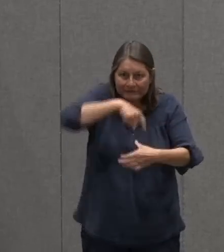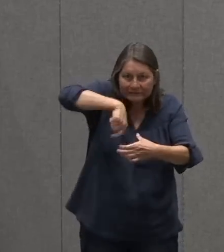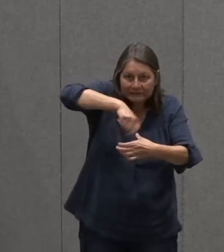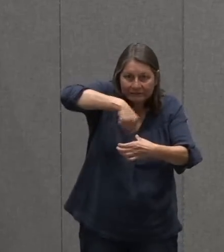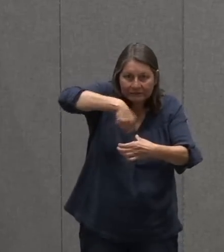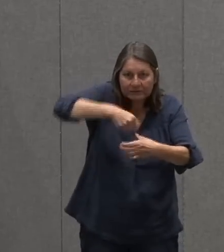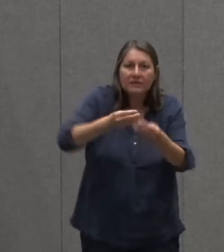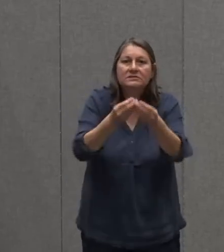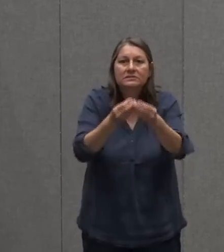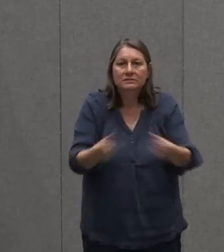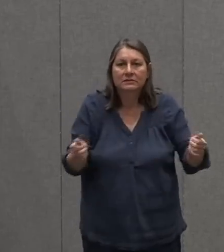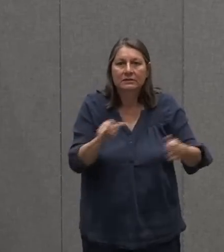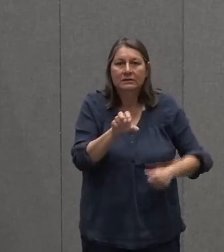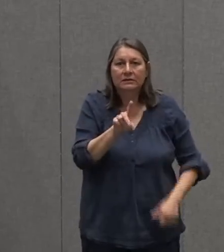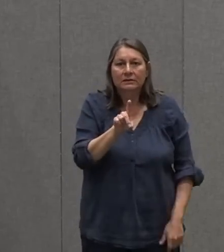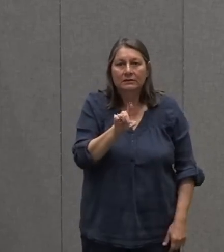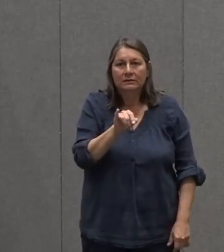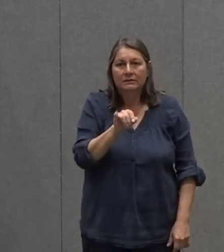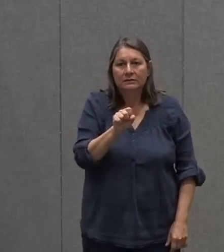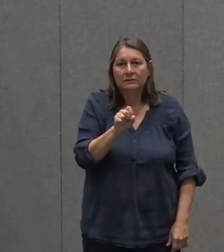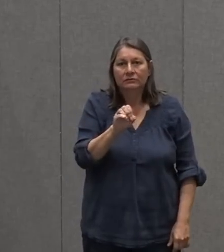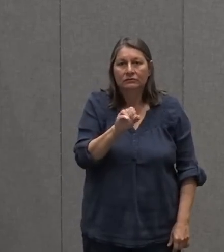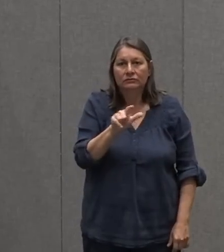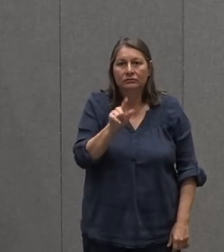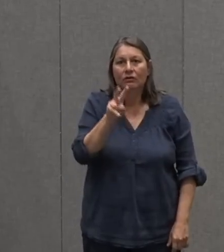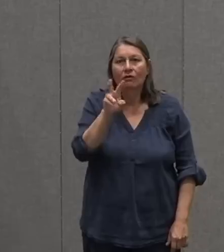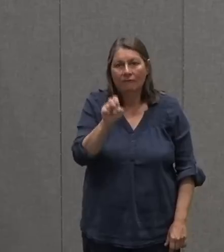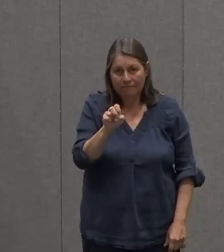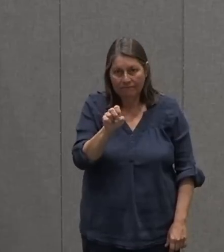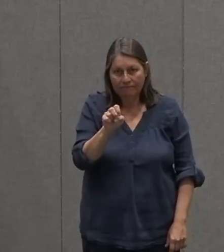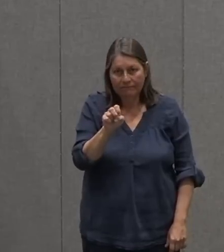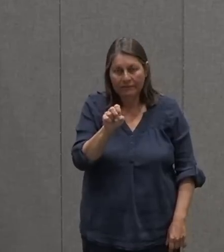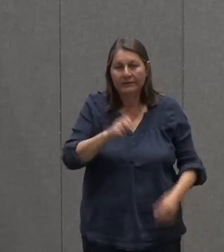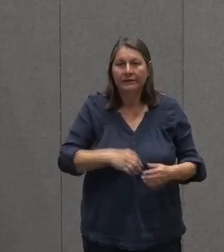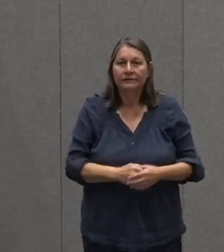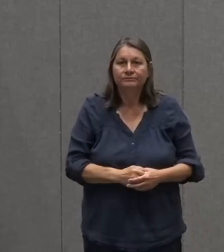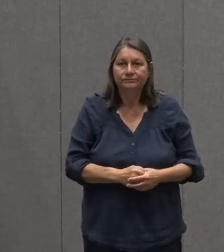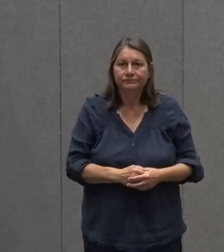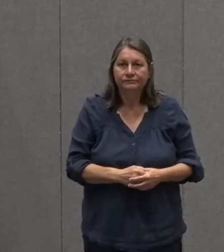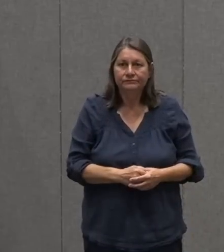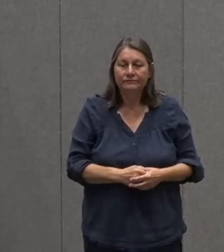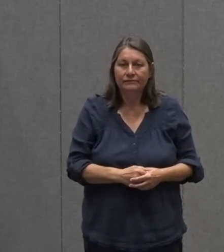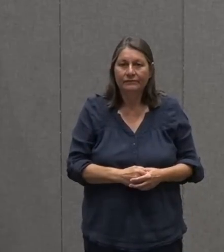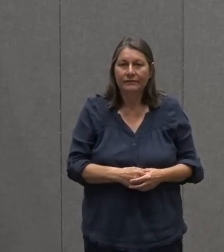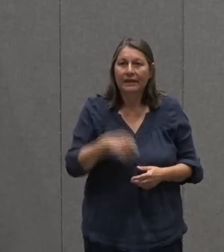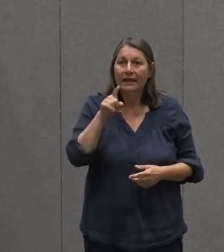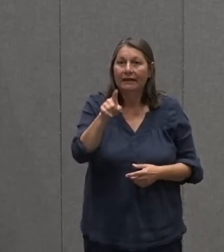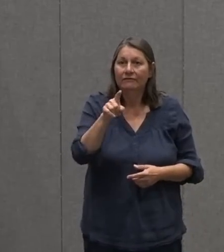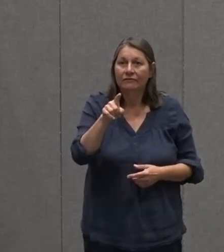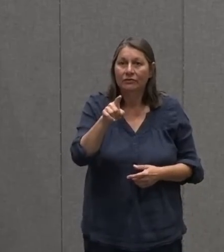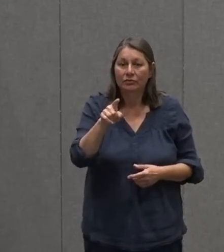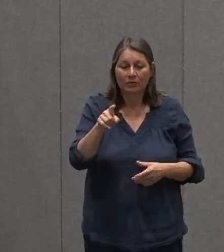Have you heard of that word before dissolve? Have you ever added sugar or some kind of a powdered mixture that you drink?